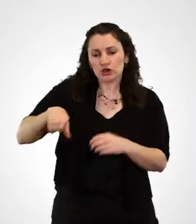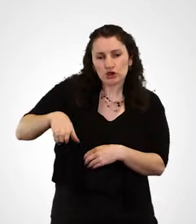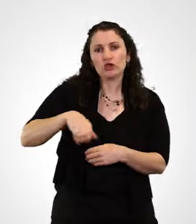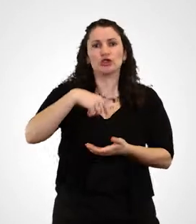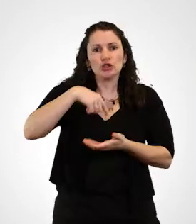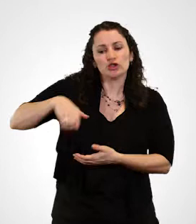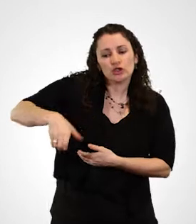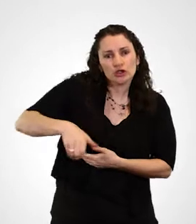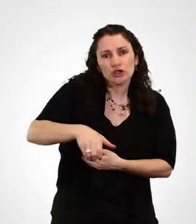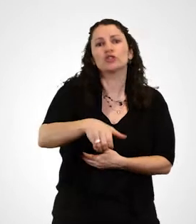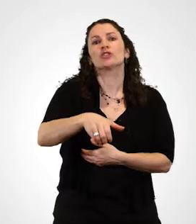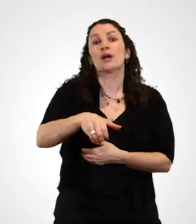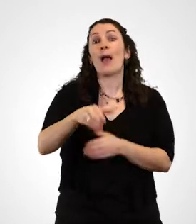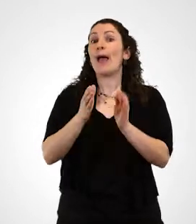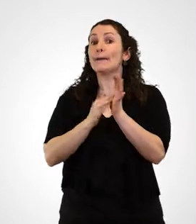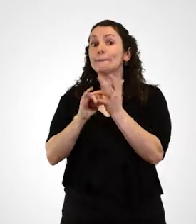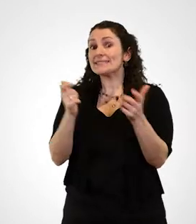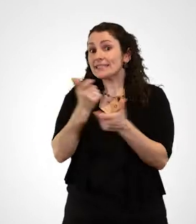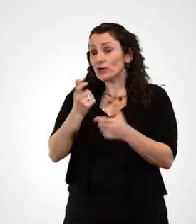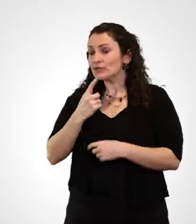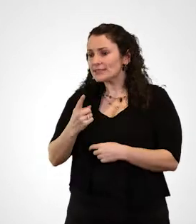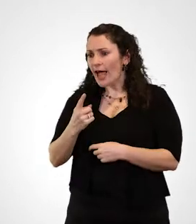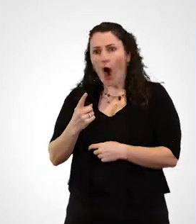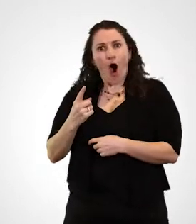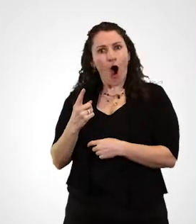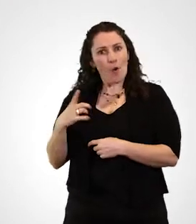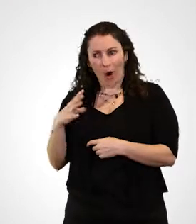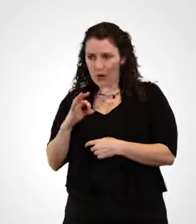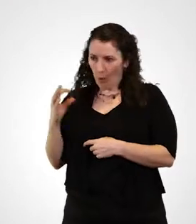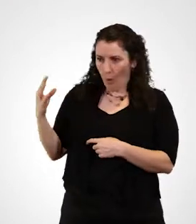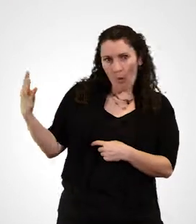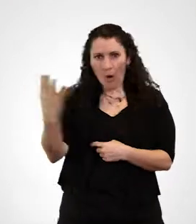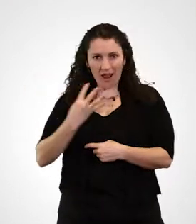And Miss Giggle said, "Let's all have a race"